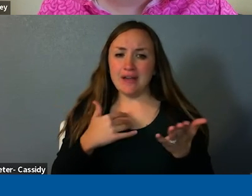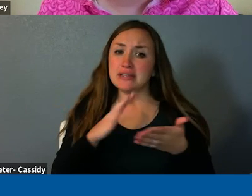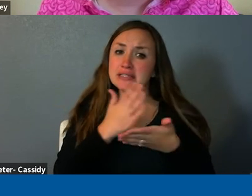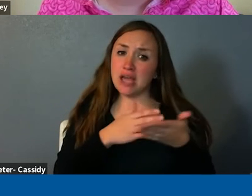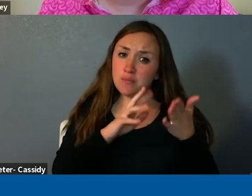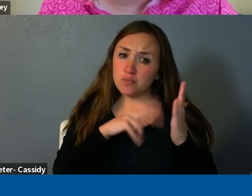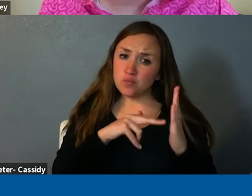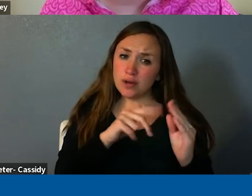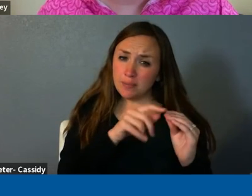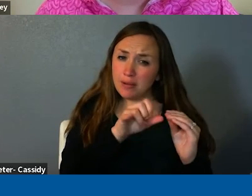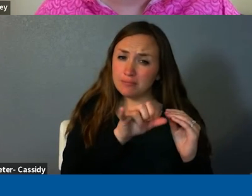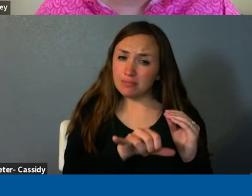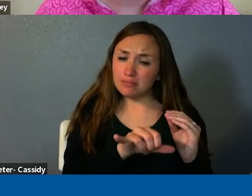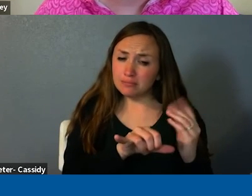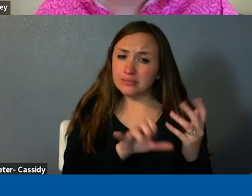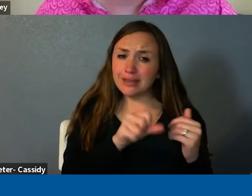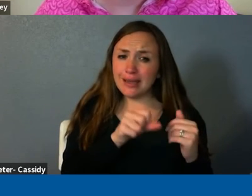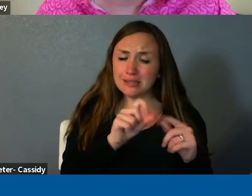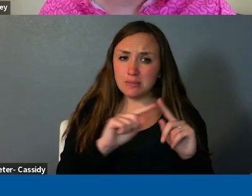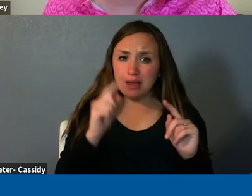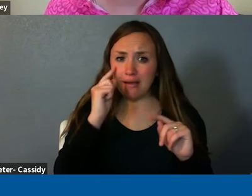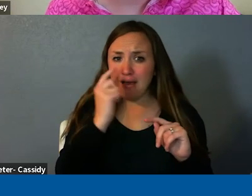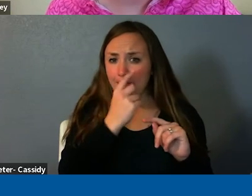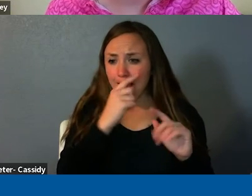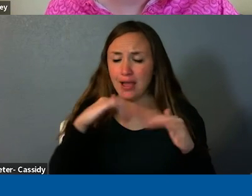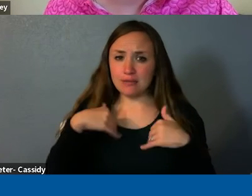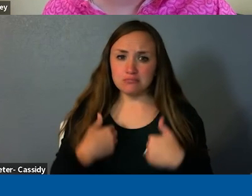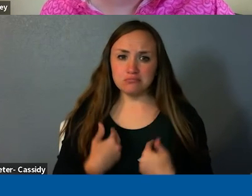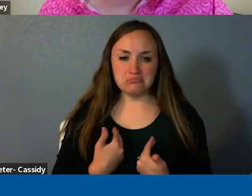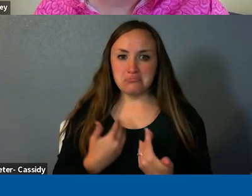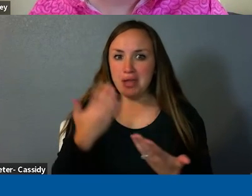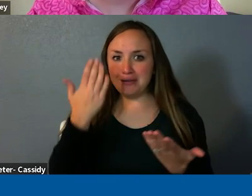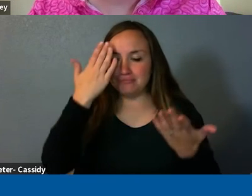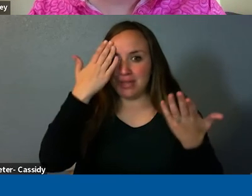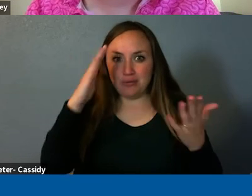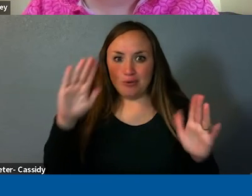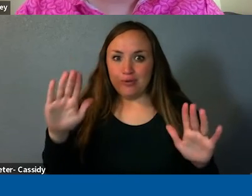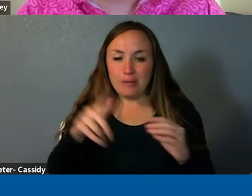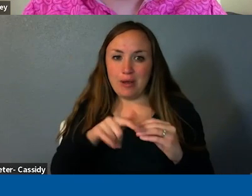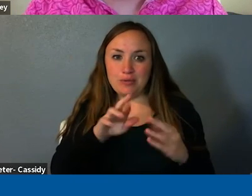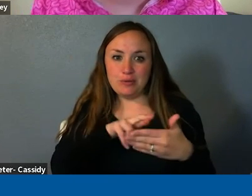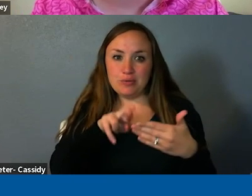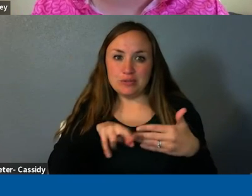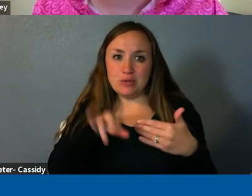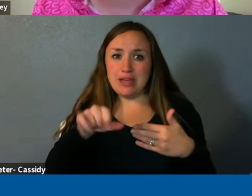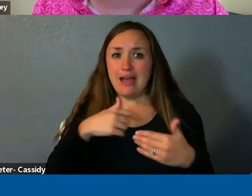and as far as I know, results are inconclusive. That being said, I have a Kindle that uses an amber light